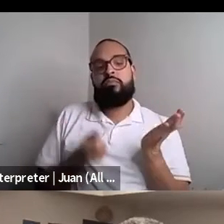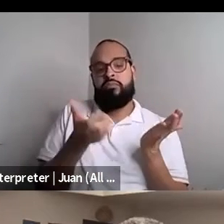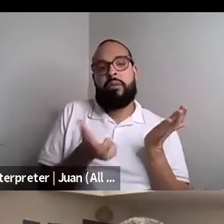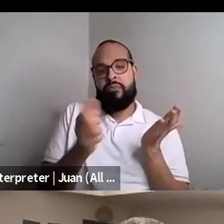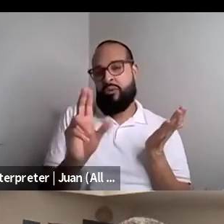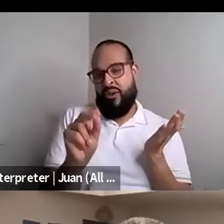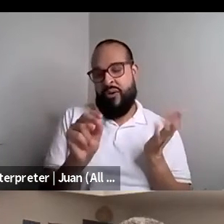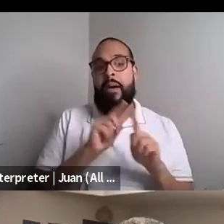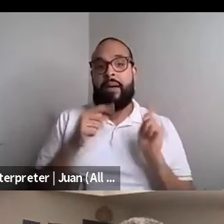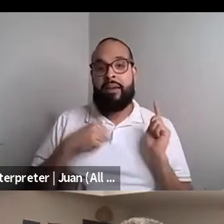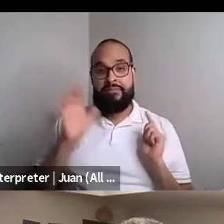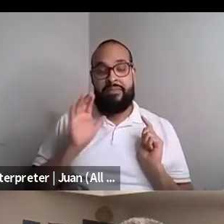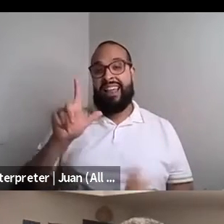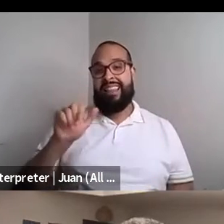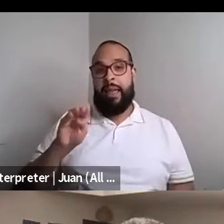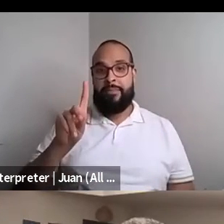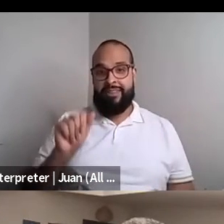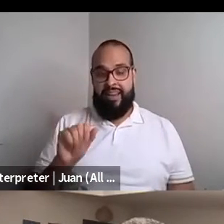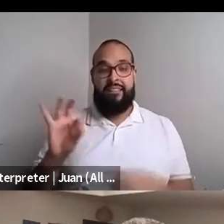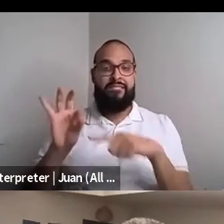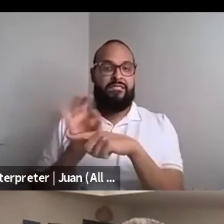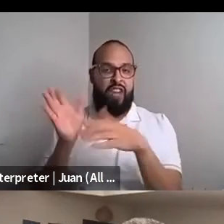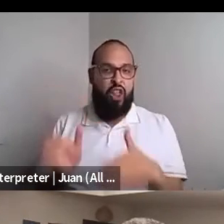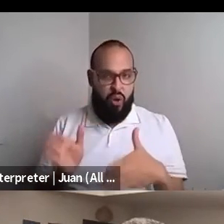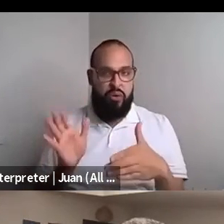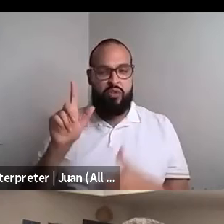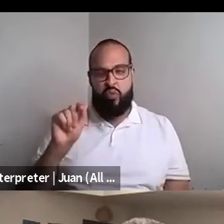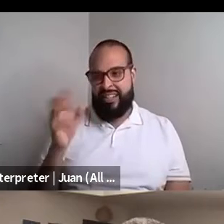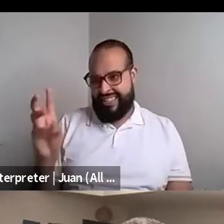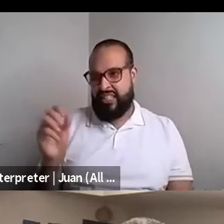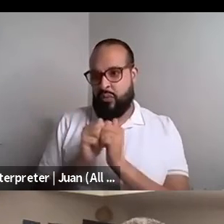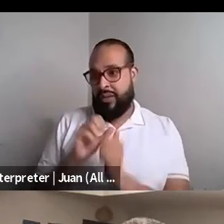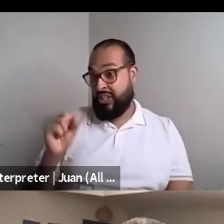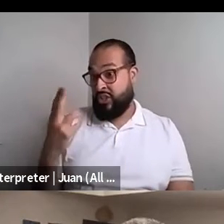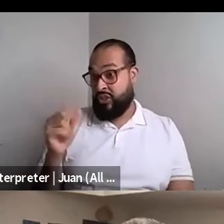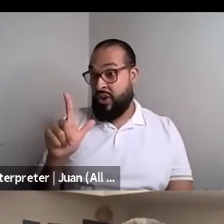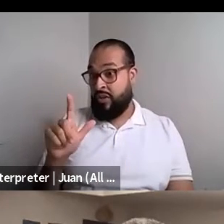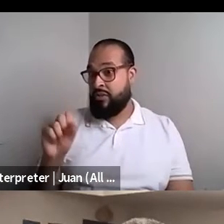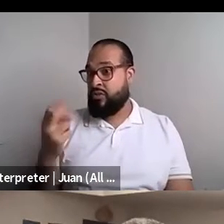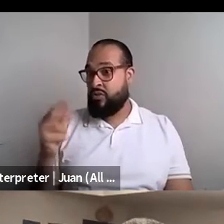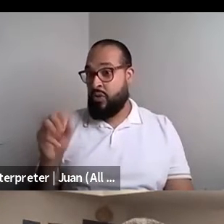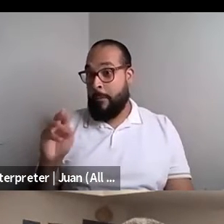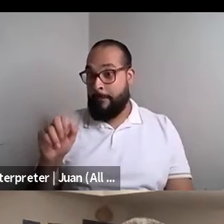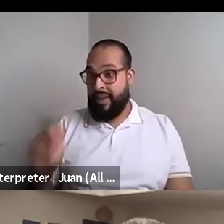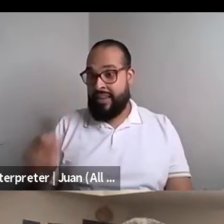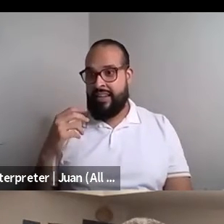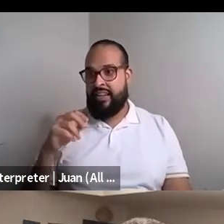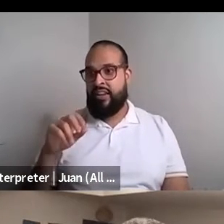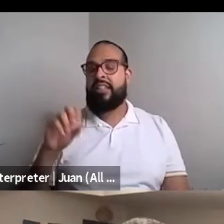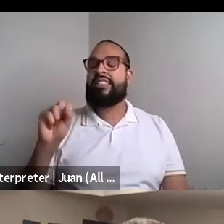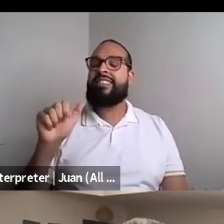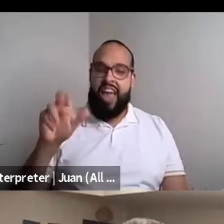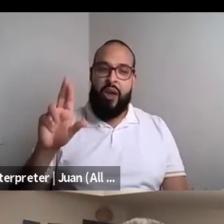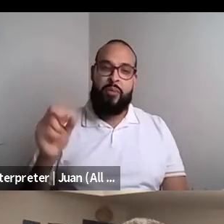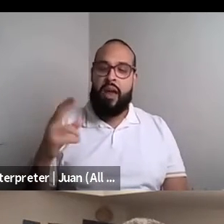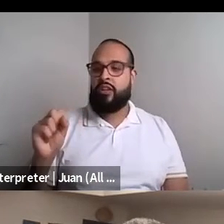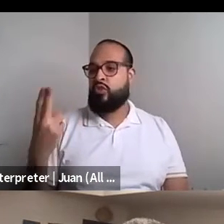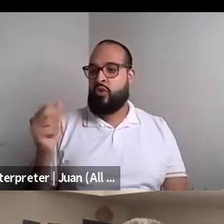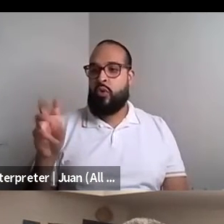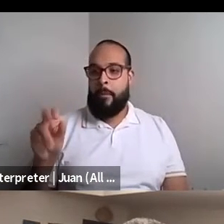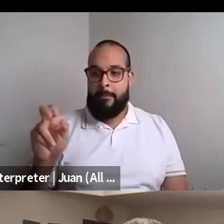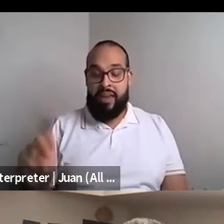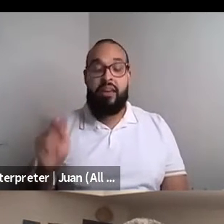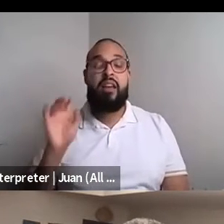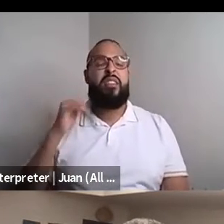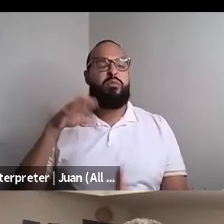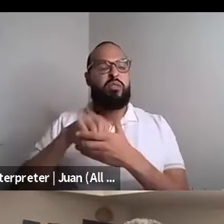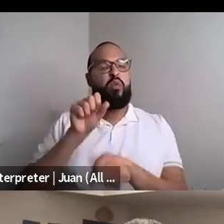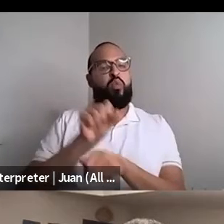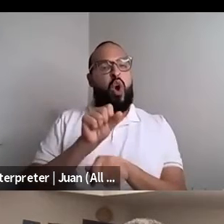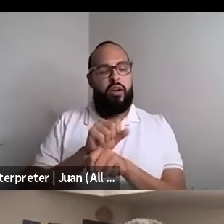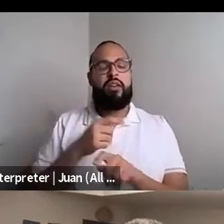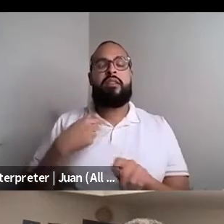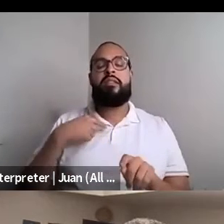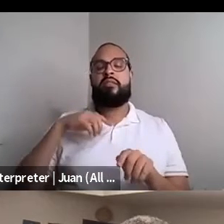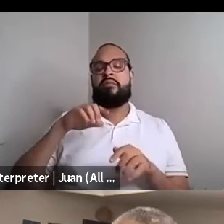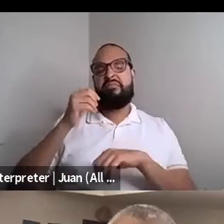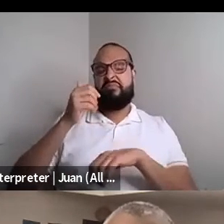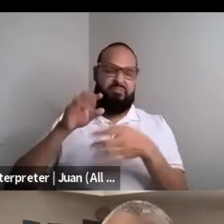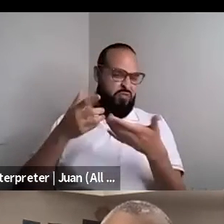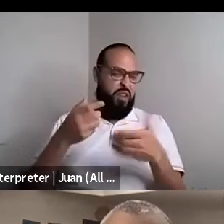Nahshon Anderson: Lambda fellow in 2016 nonfiction with Sarah showman, and I had workshop. This short story called Lillian's Lord and it's based on me advertising in this little cheap newspaper called La express